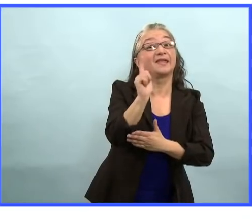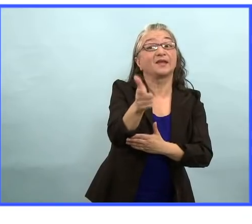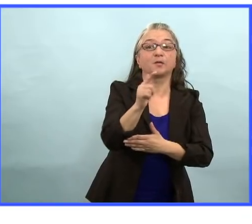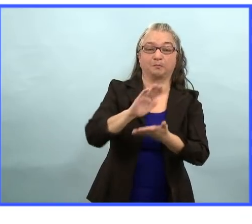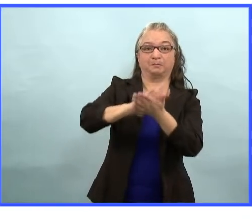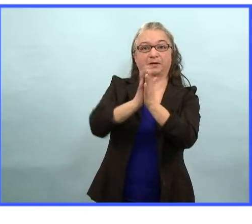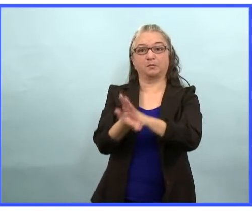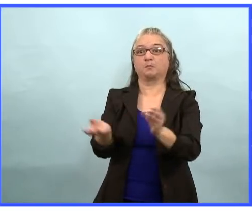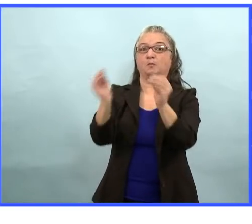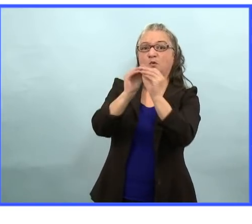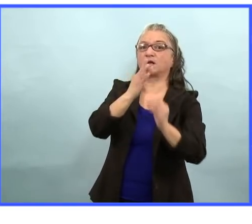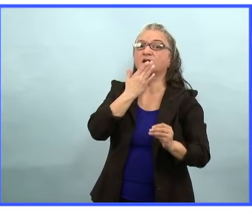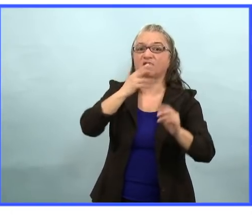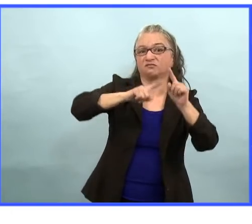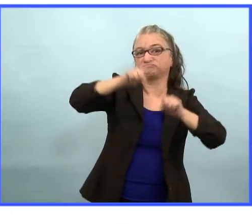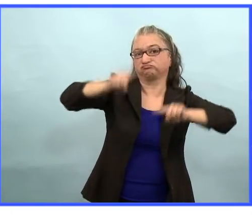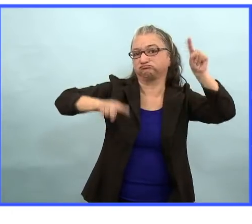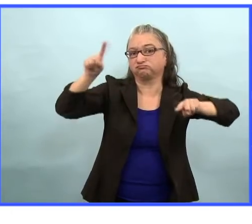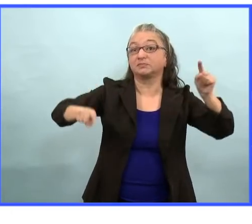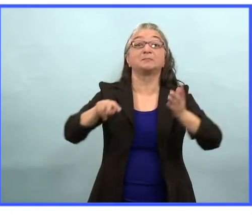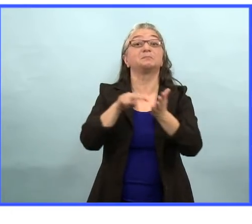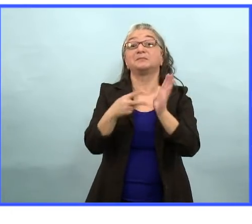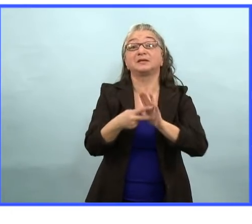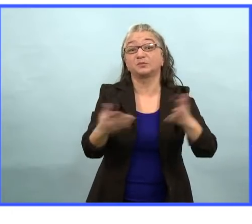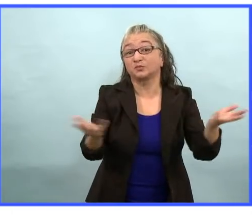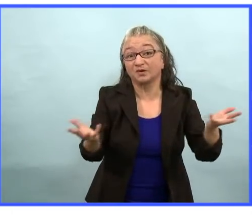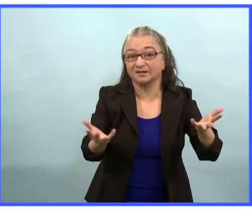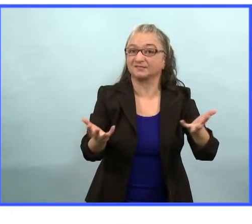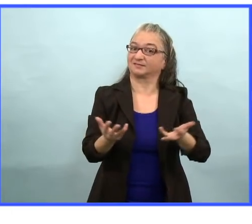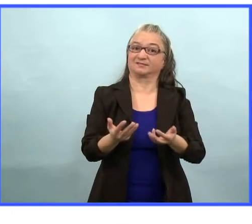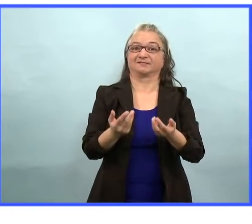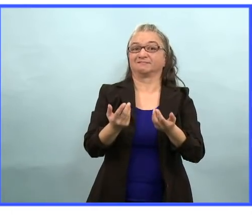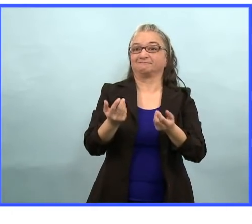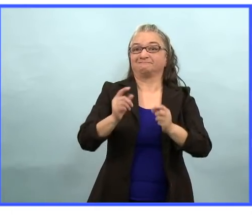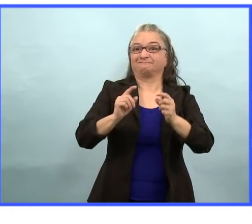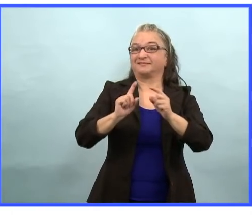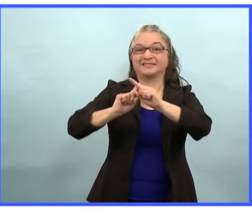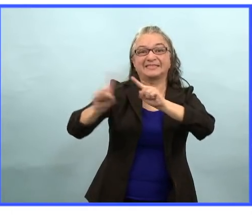with different colors representing different uh racial ethnic or indigenous communities